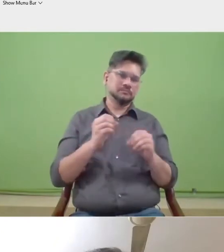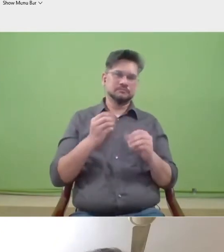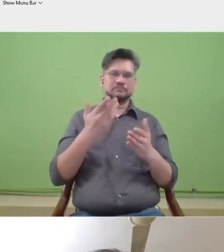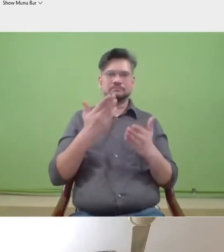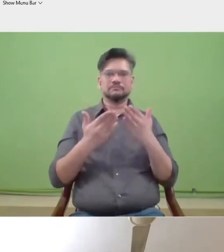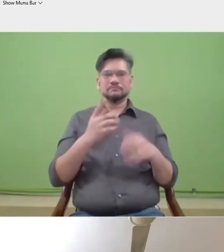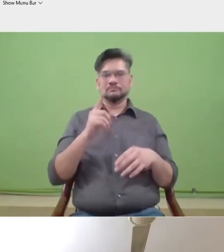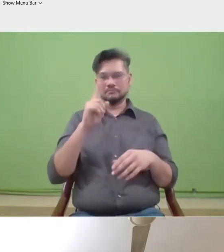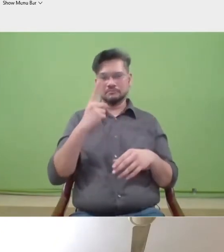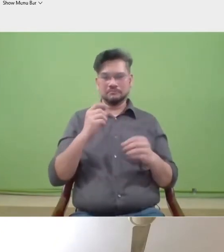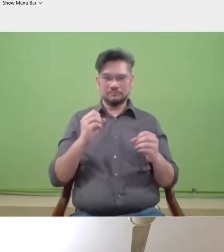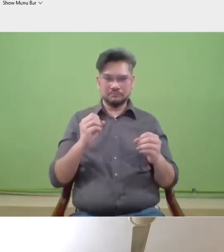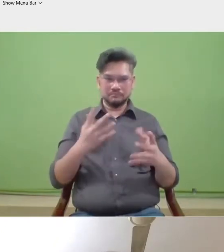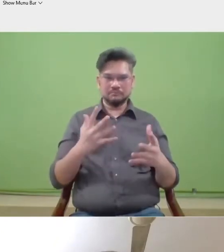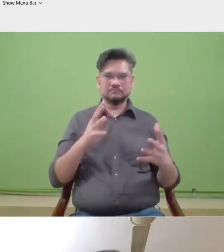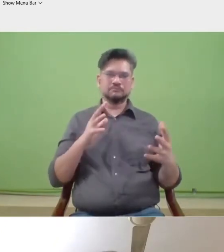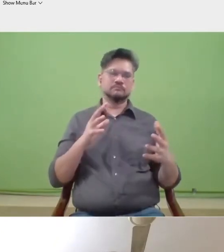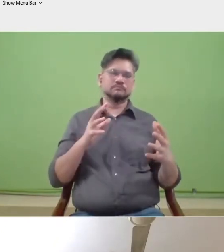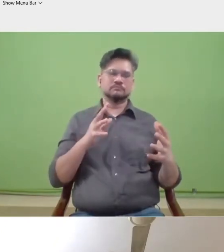need for understanding the difference in that particular